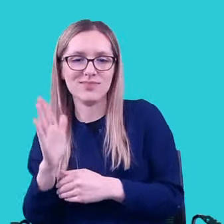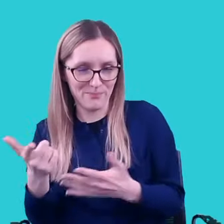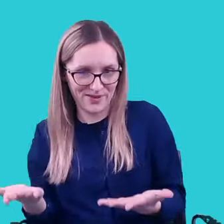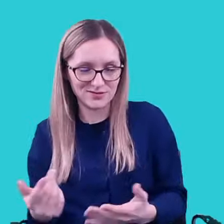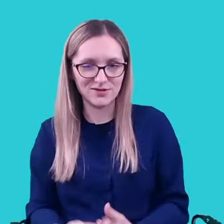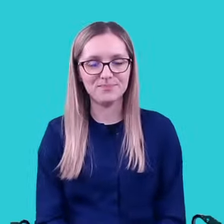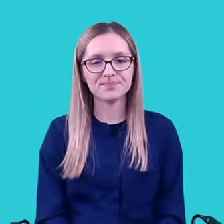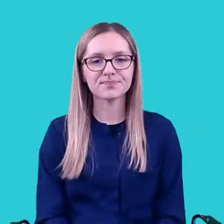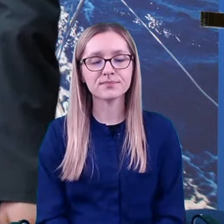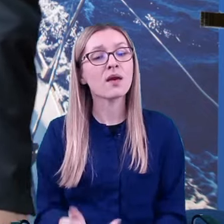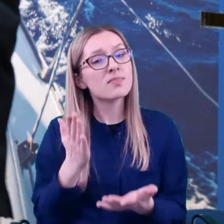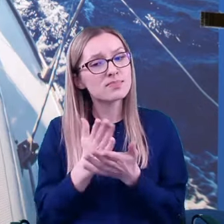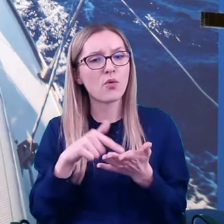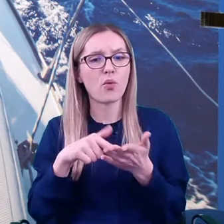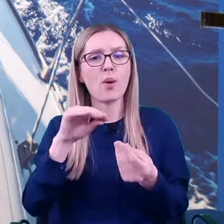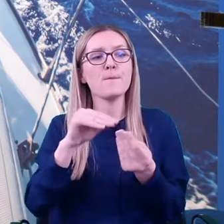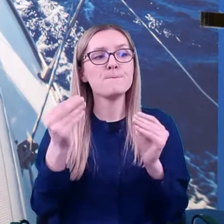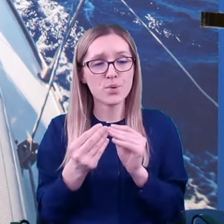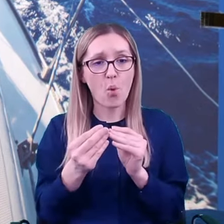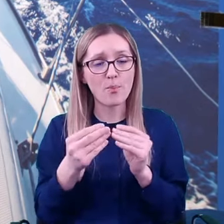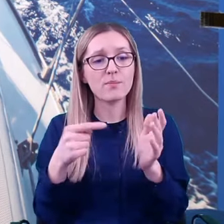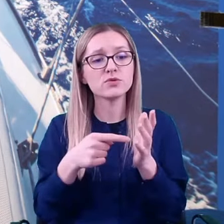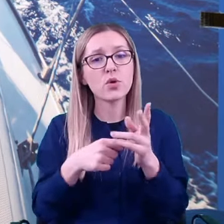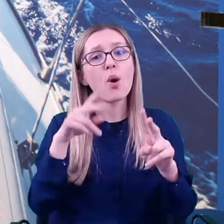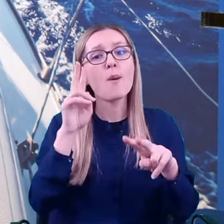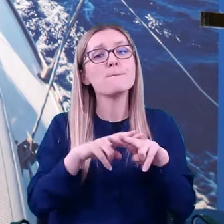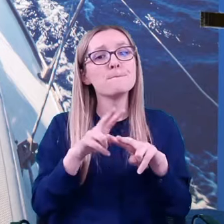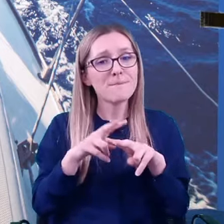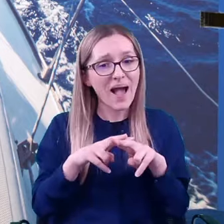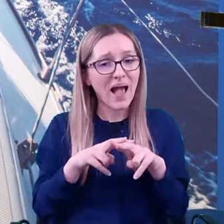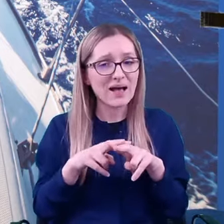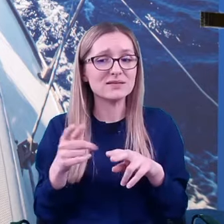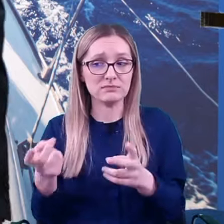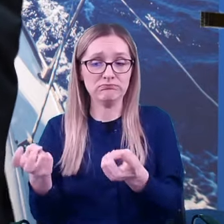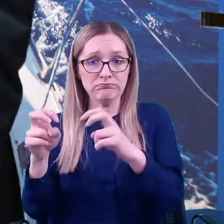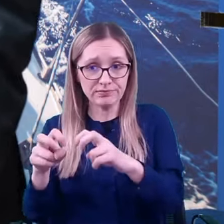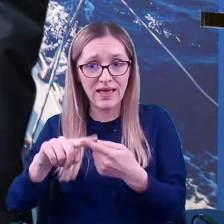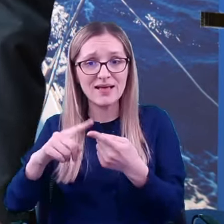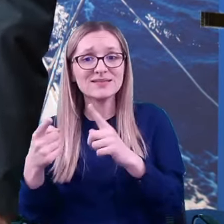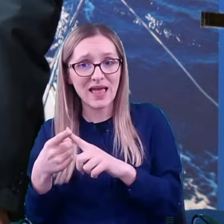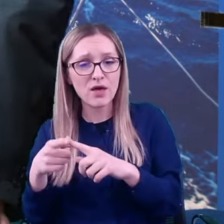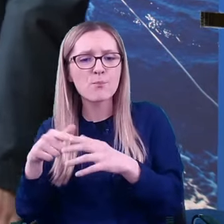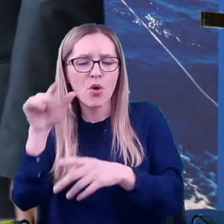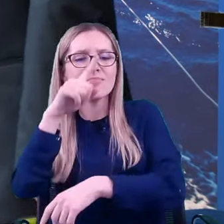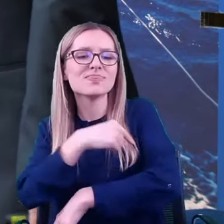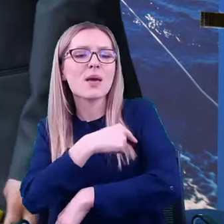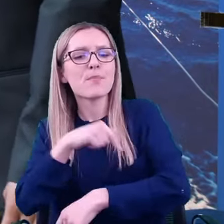The issue is, for such cryogenic storage to have any sense, we have to lower the hydrogen’s temperature to 14K.